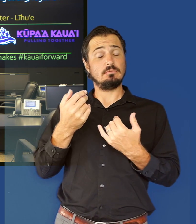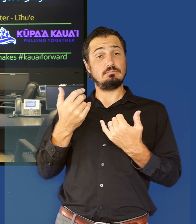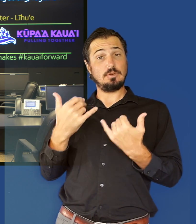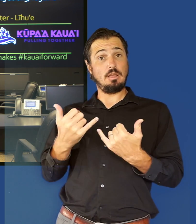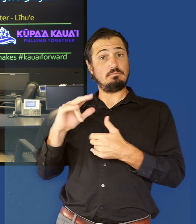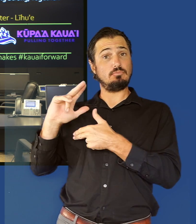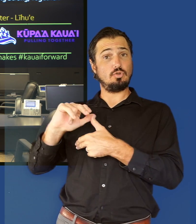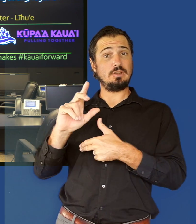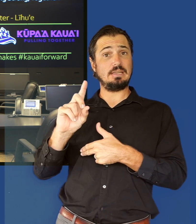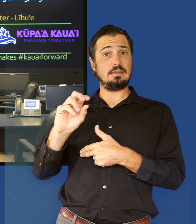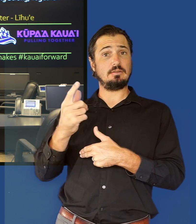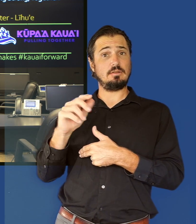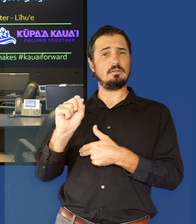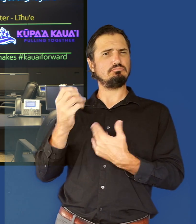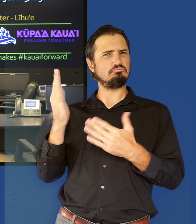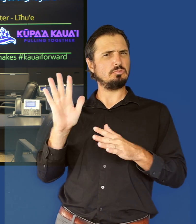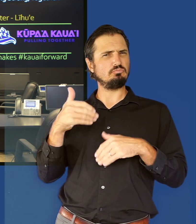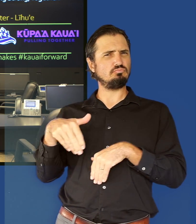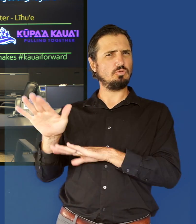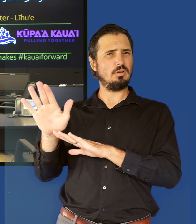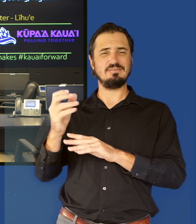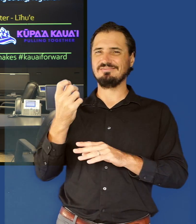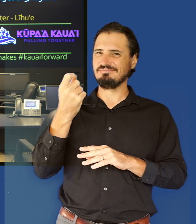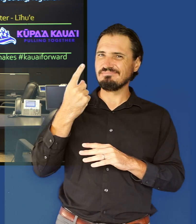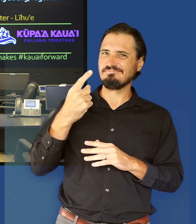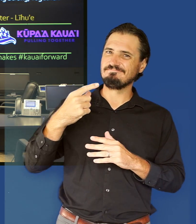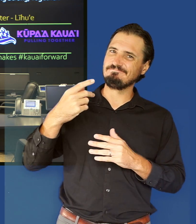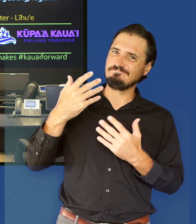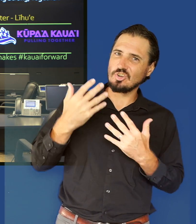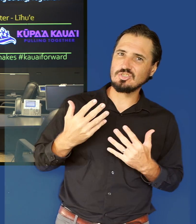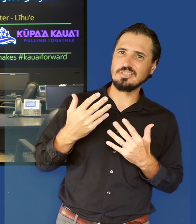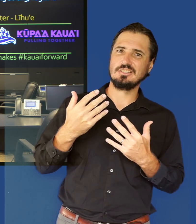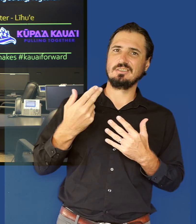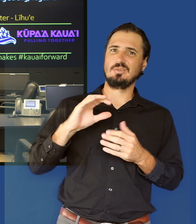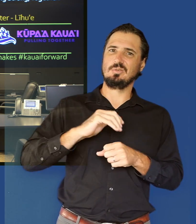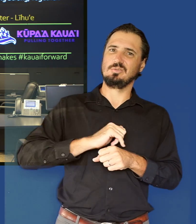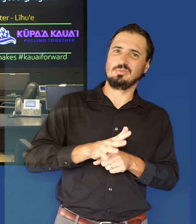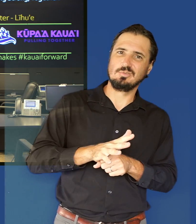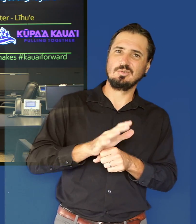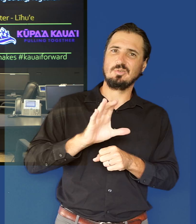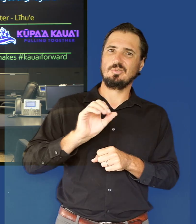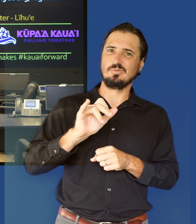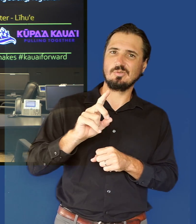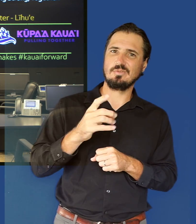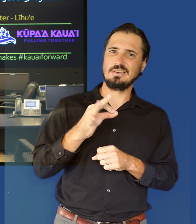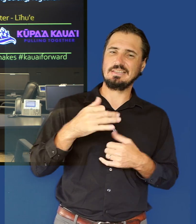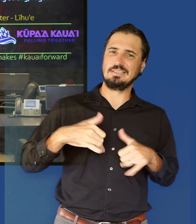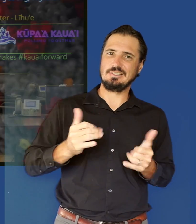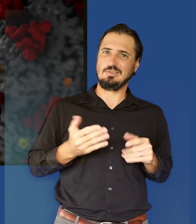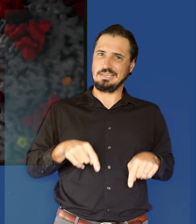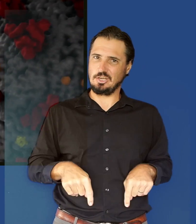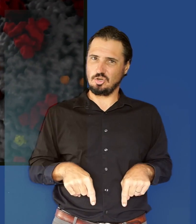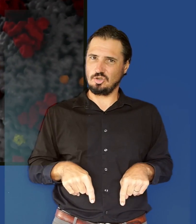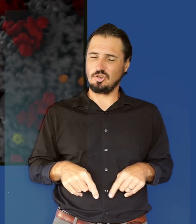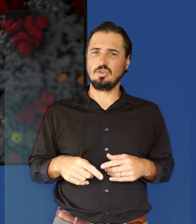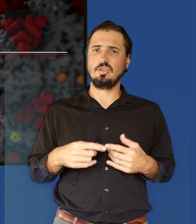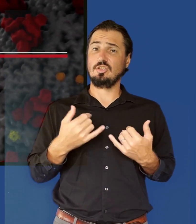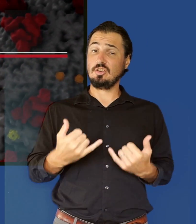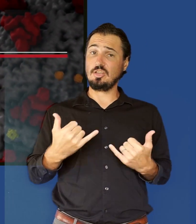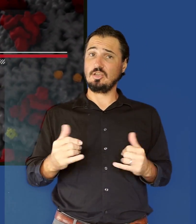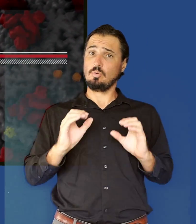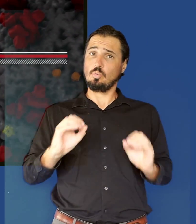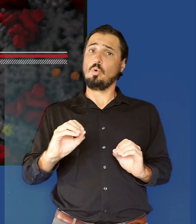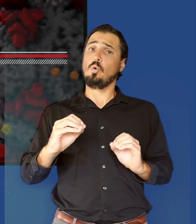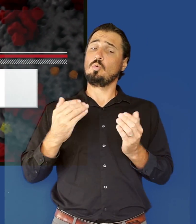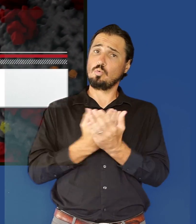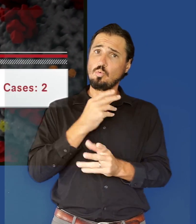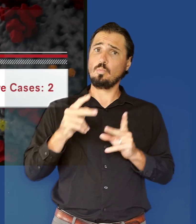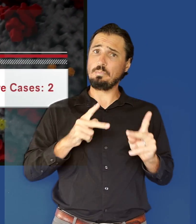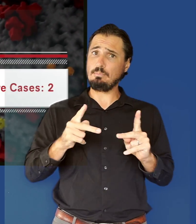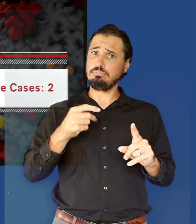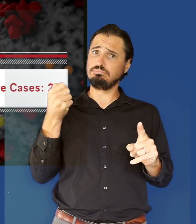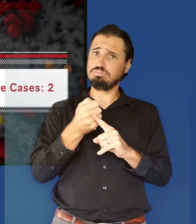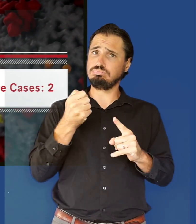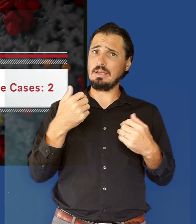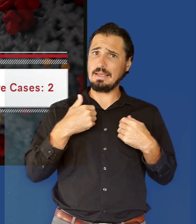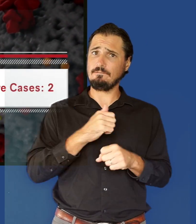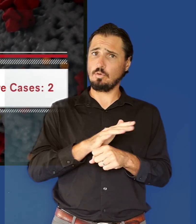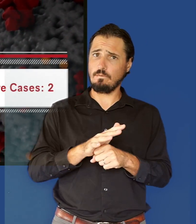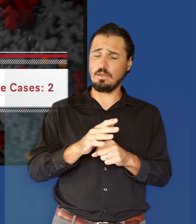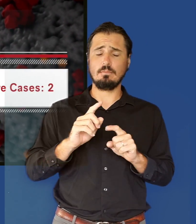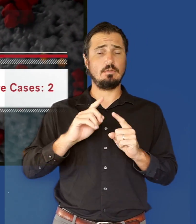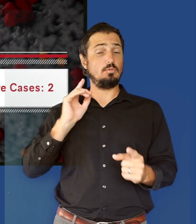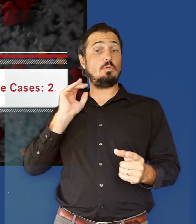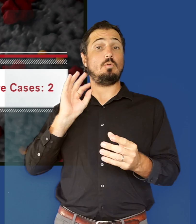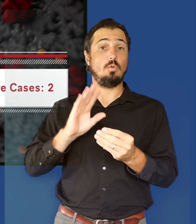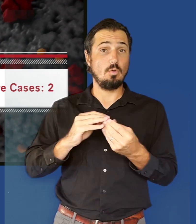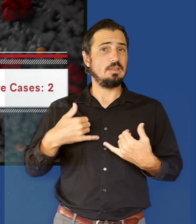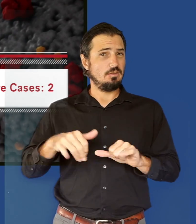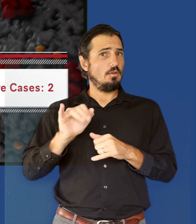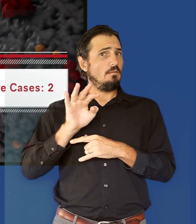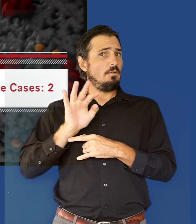As the threat of Hurricane Douglas has passed, unfortunately, the threat of COVID-19 remains. While we have no new cases to report on Kaua‘i today, and our cumulative total of cases remains